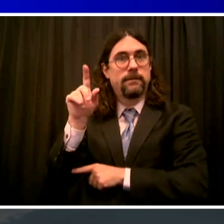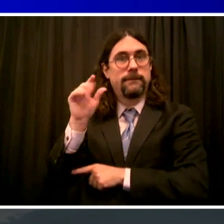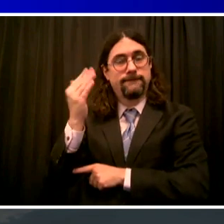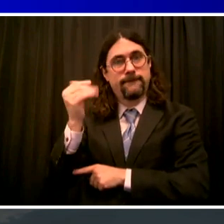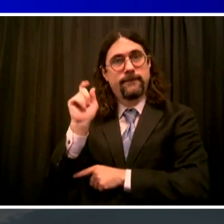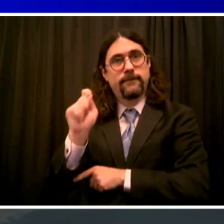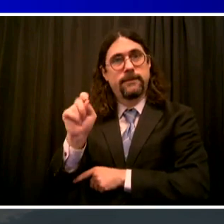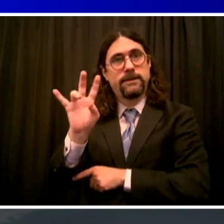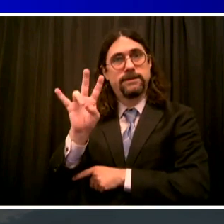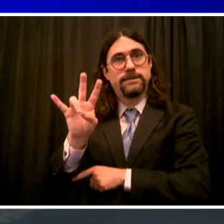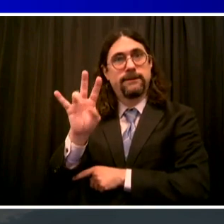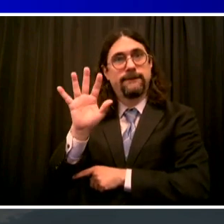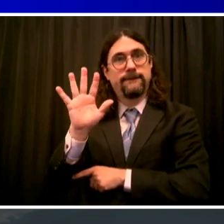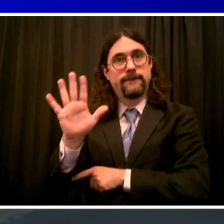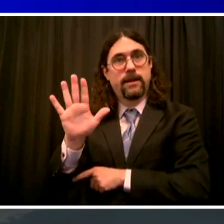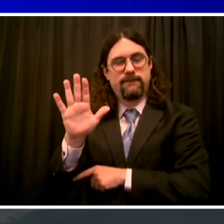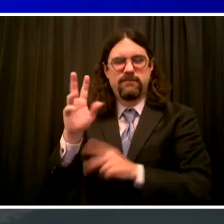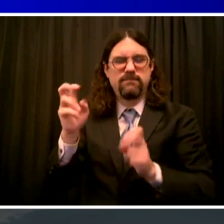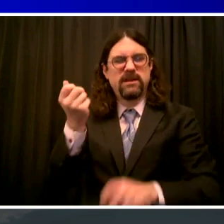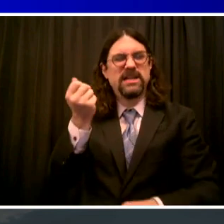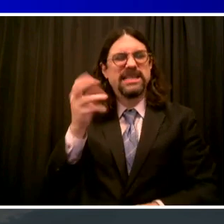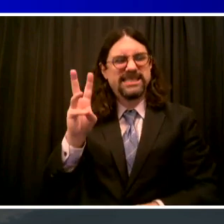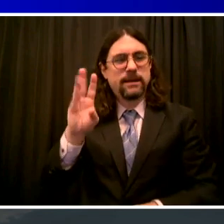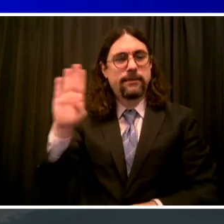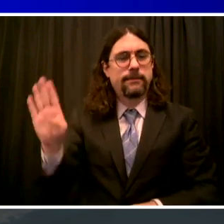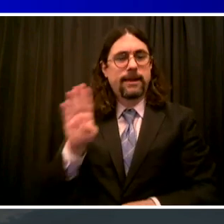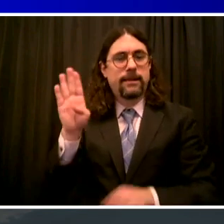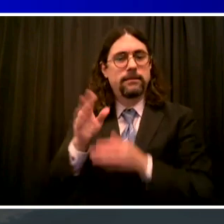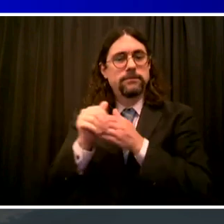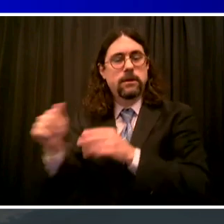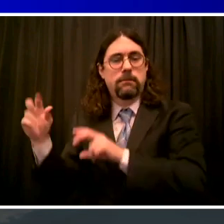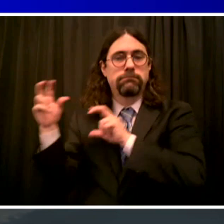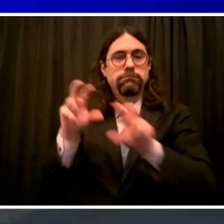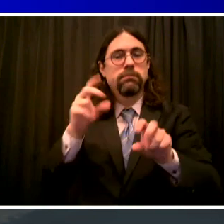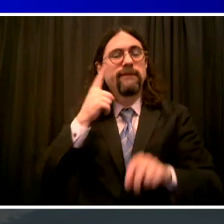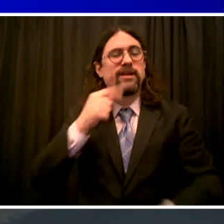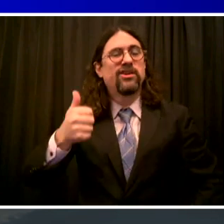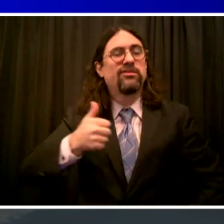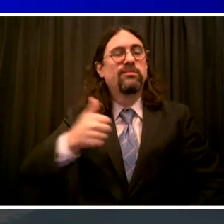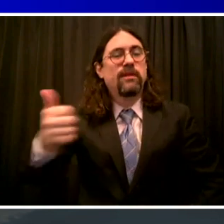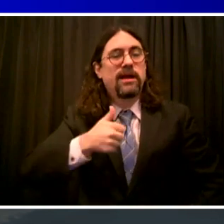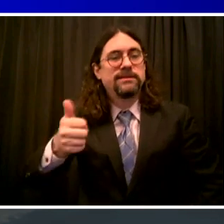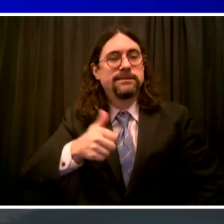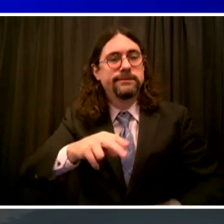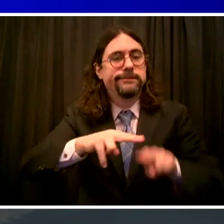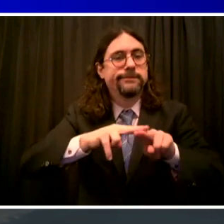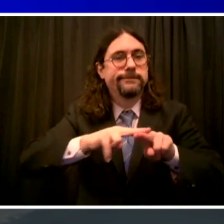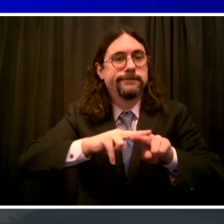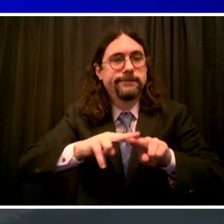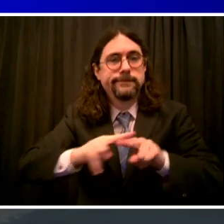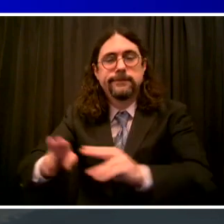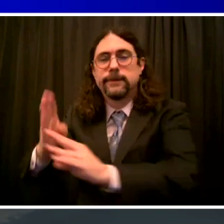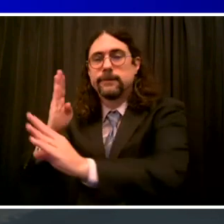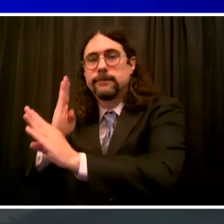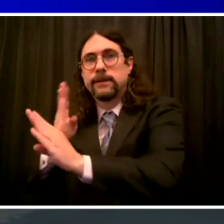KTAEN A HUGE HIT. THIS PLAN WOULD HAVE ALMOST $16 BILLION IN NATIONAL GRANTS